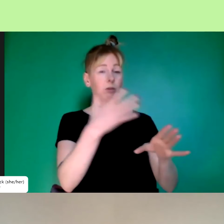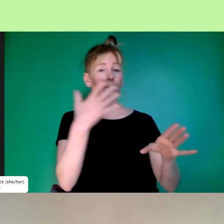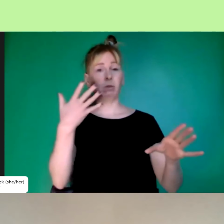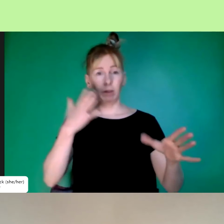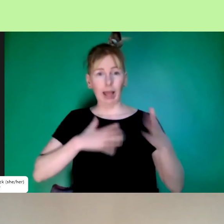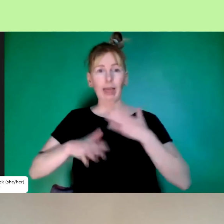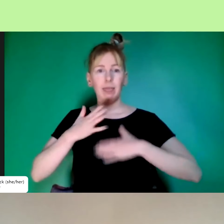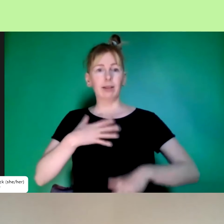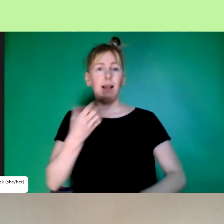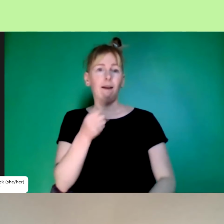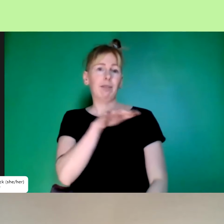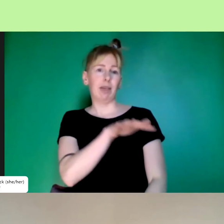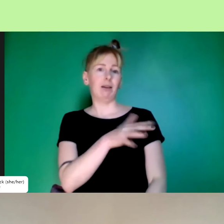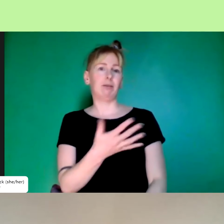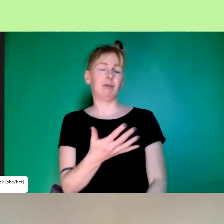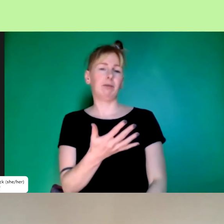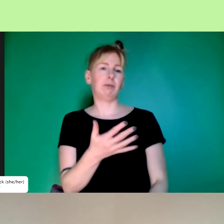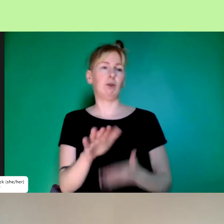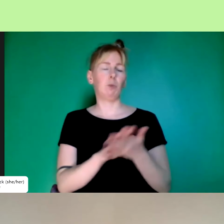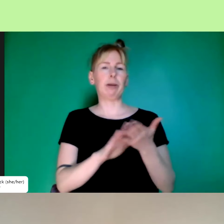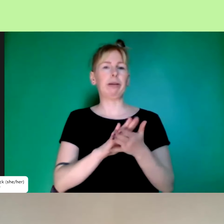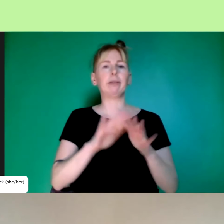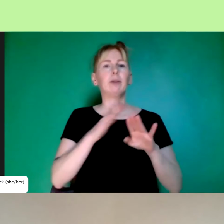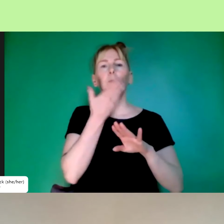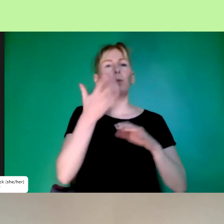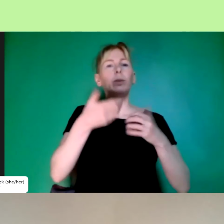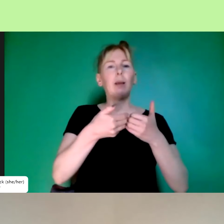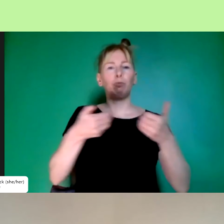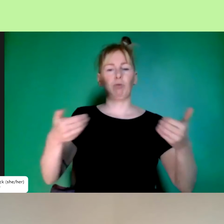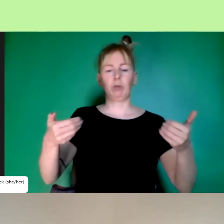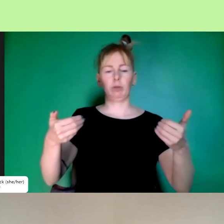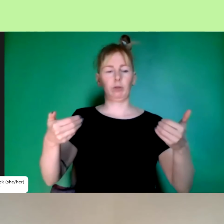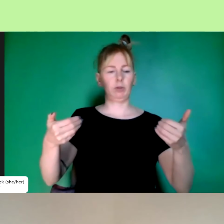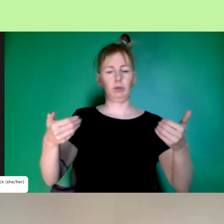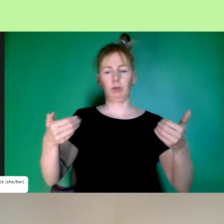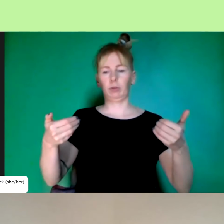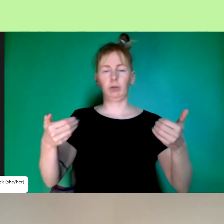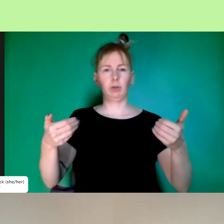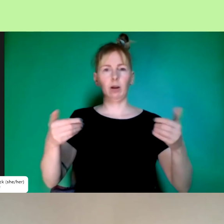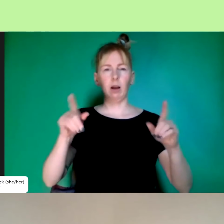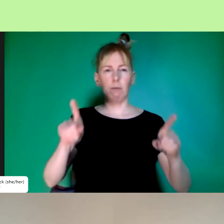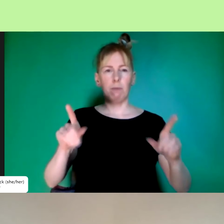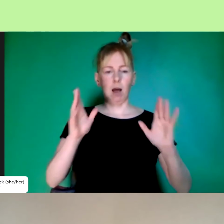been a separation, but rather a heightening of having to be super ultra-aware. That, for